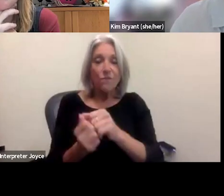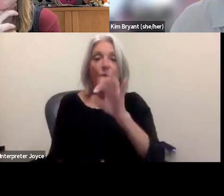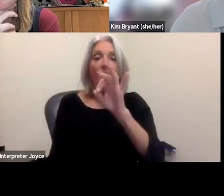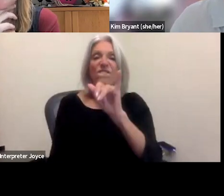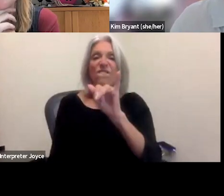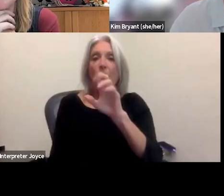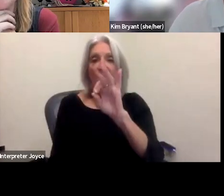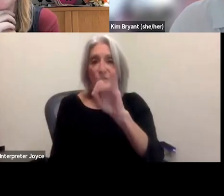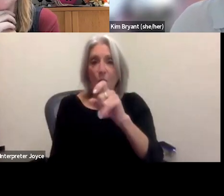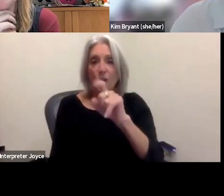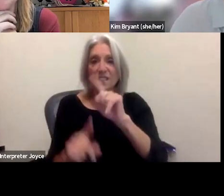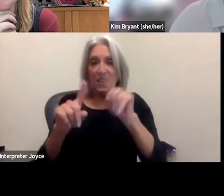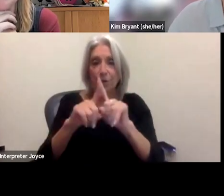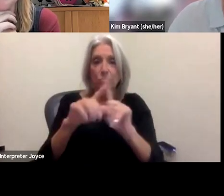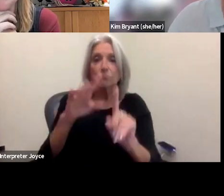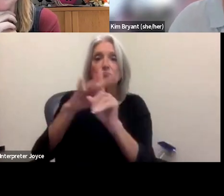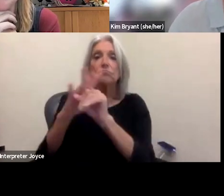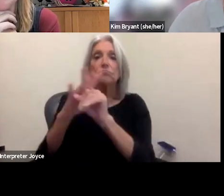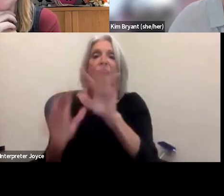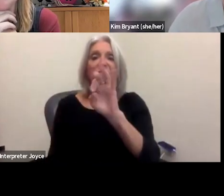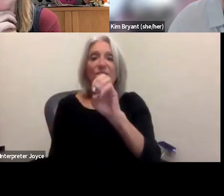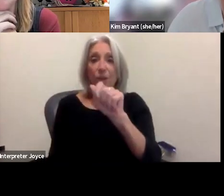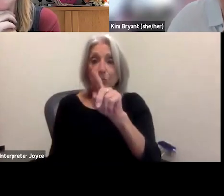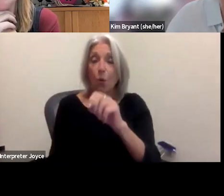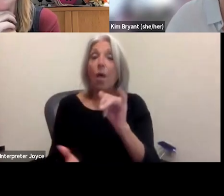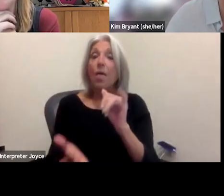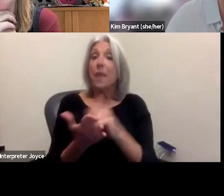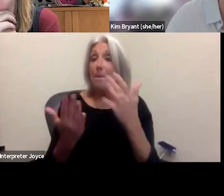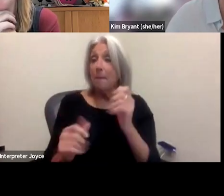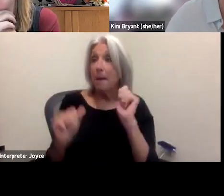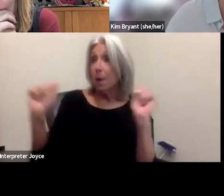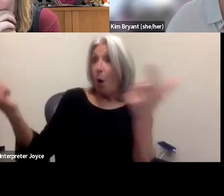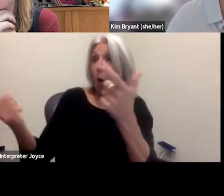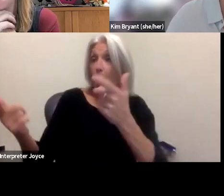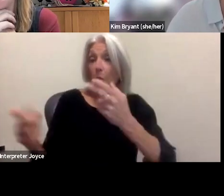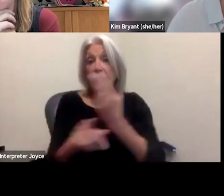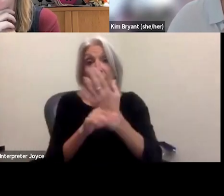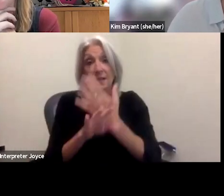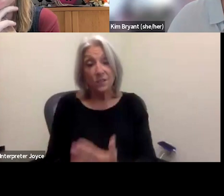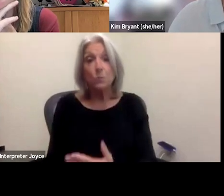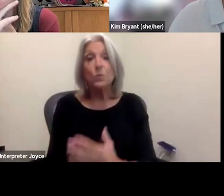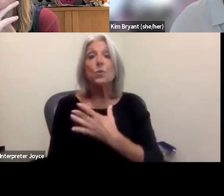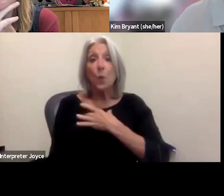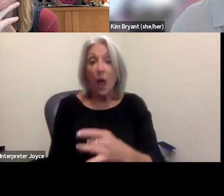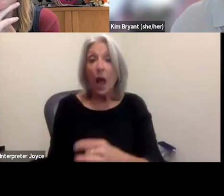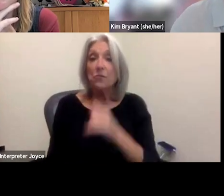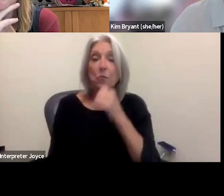and potentially ones that all of our customers might just love, not just our accessibility customers.